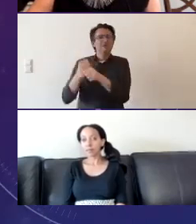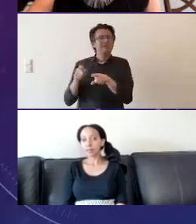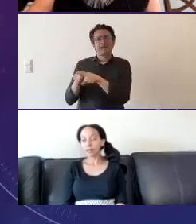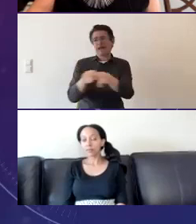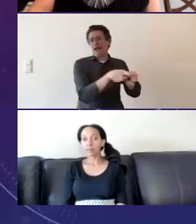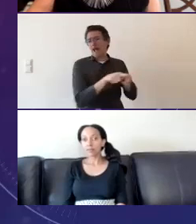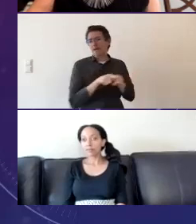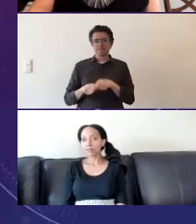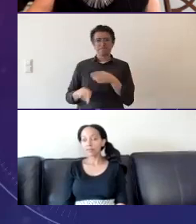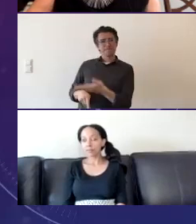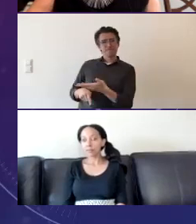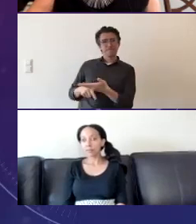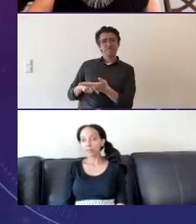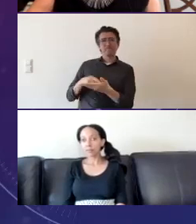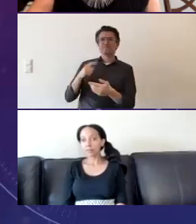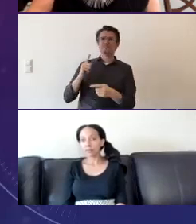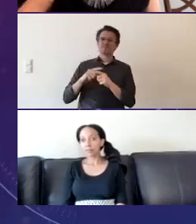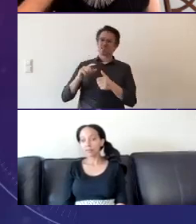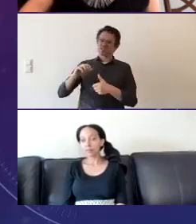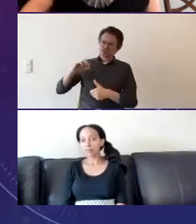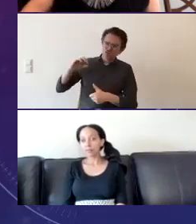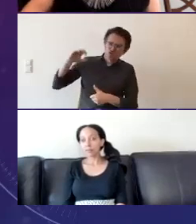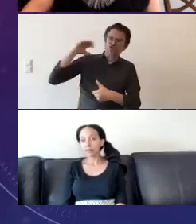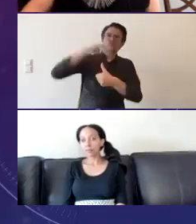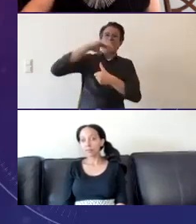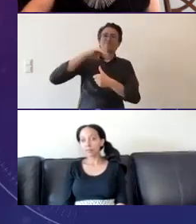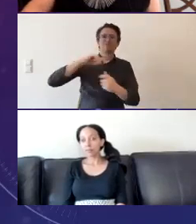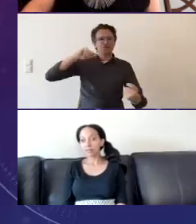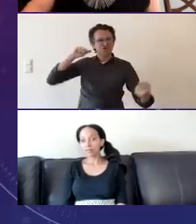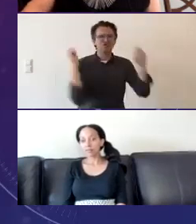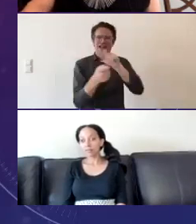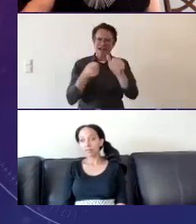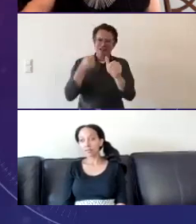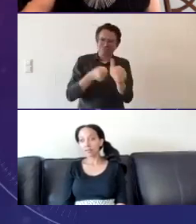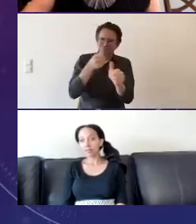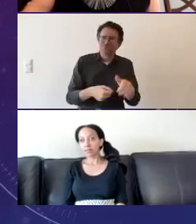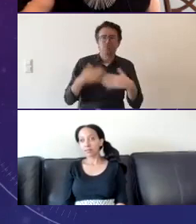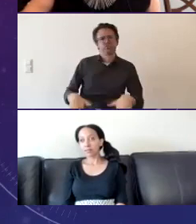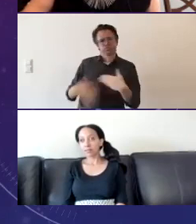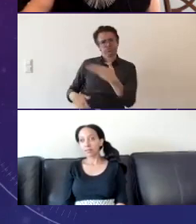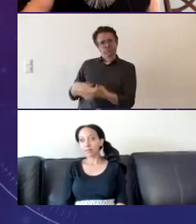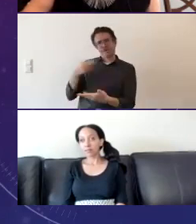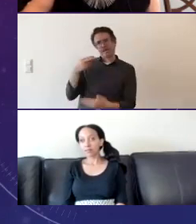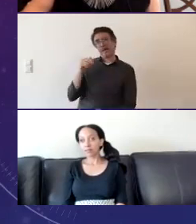called heaven the deafblind woman who conquered Harvard Law this has been